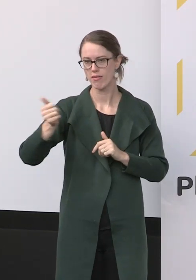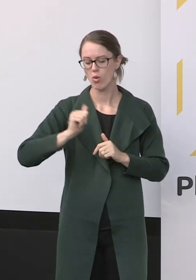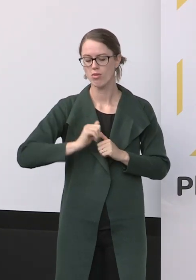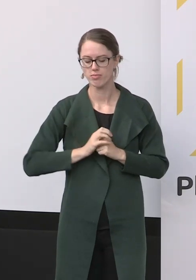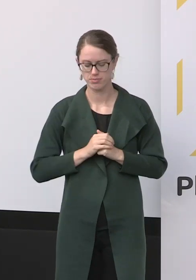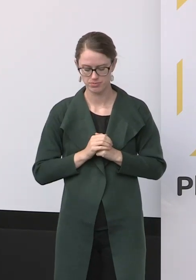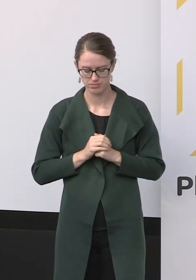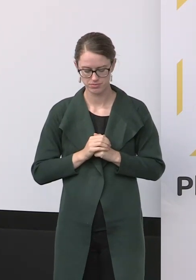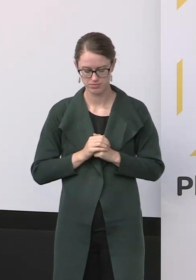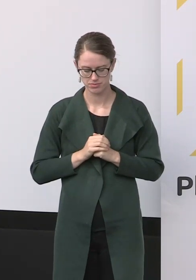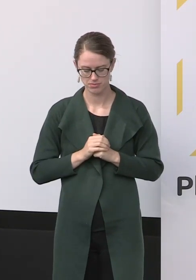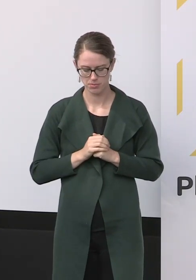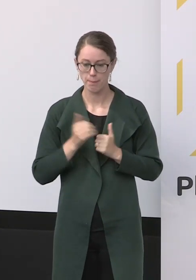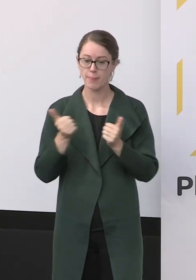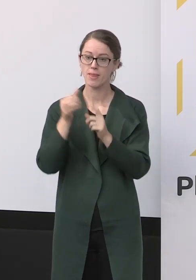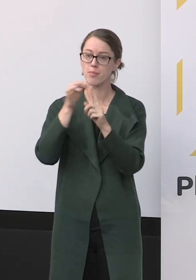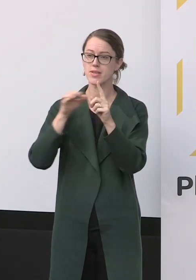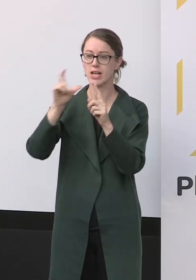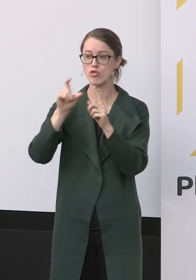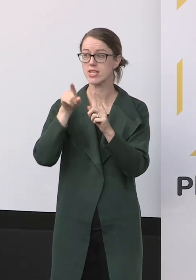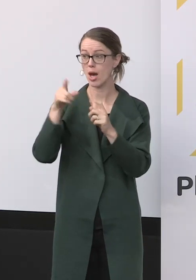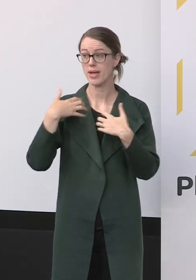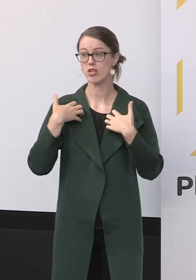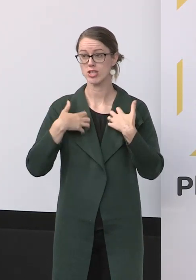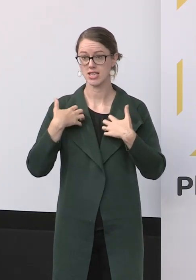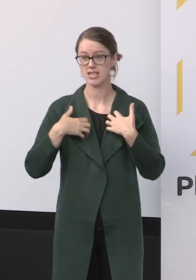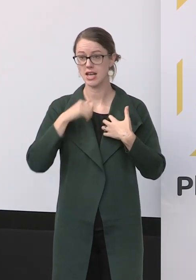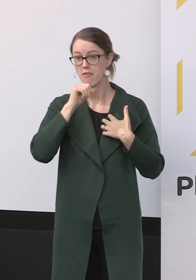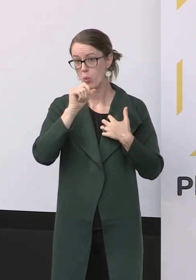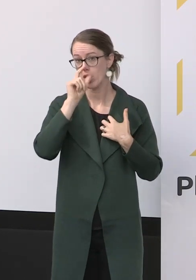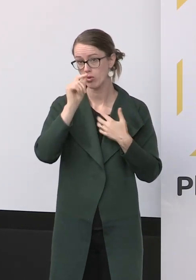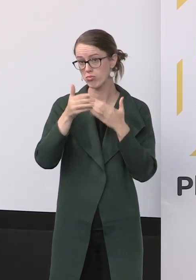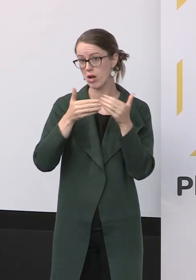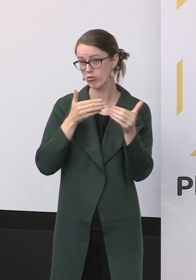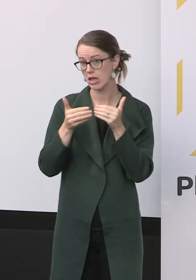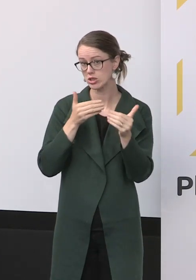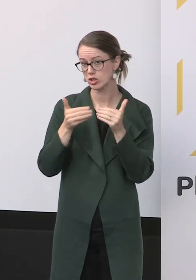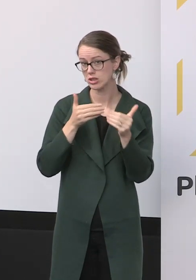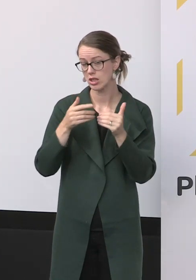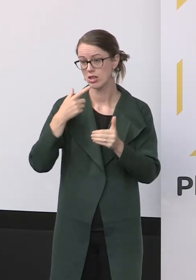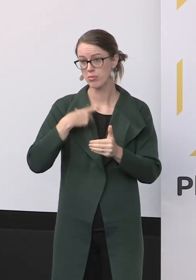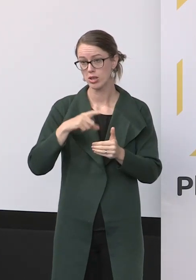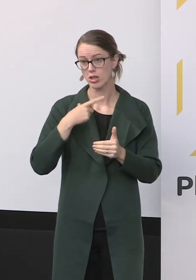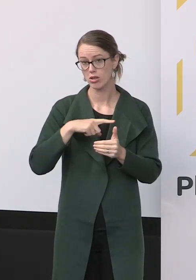arrangements can be put in place for travel to and fro. I think that many Pacific